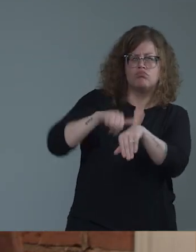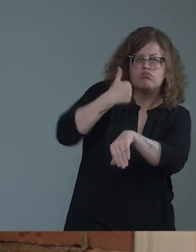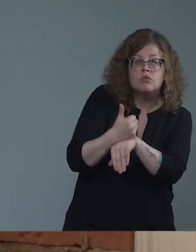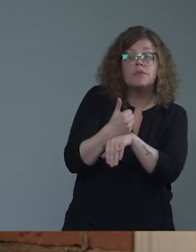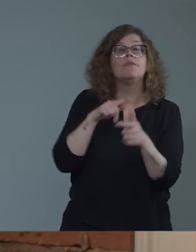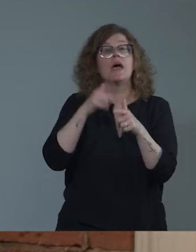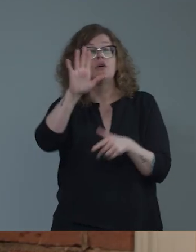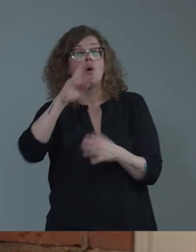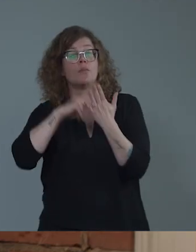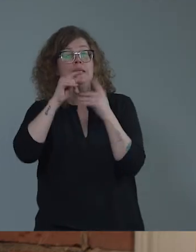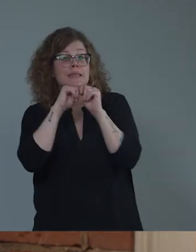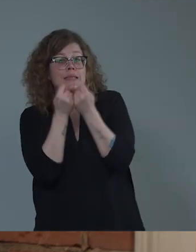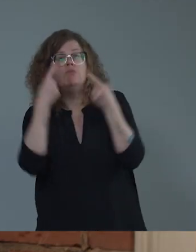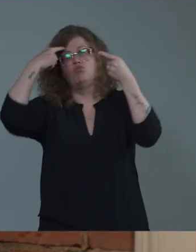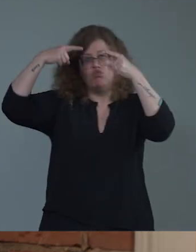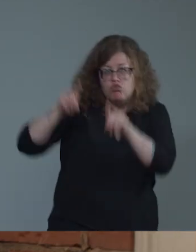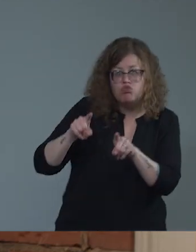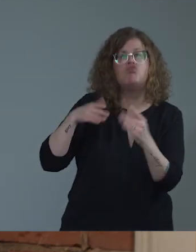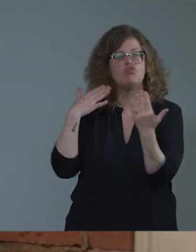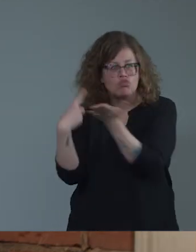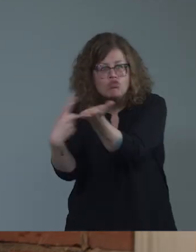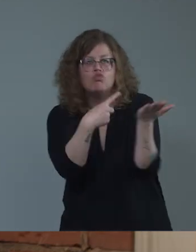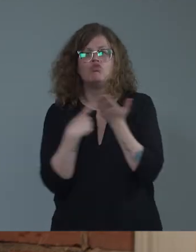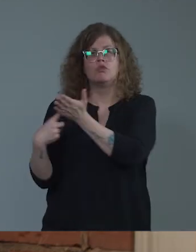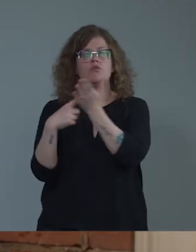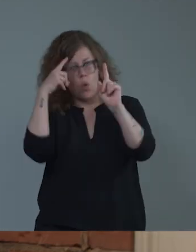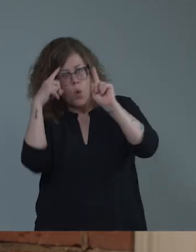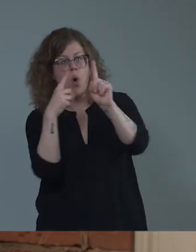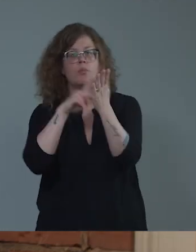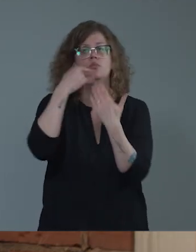what are you looking for in your outcomes? What the budget is, how it's going to be spent